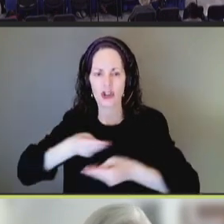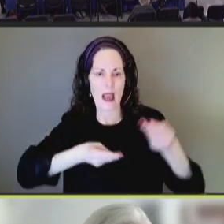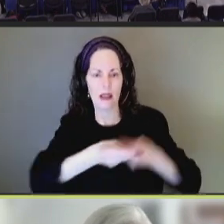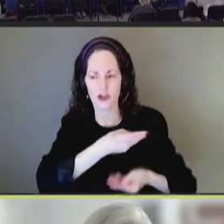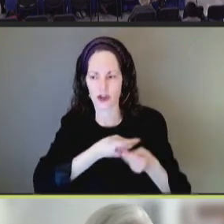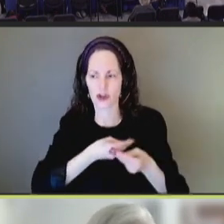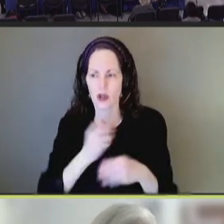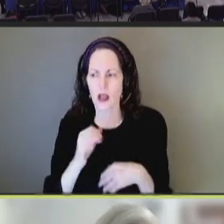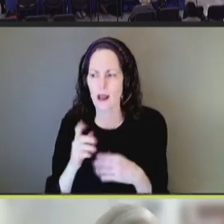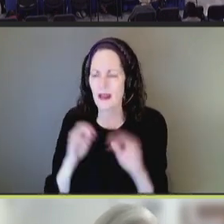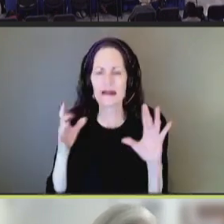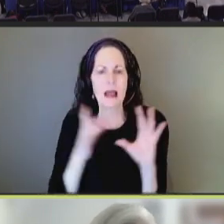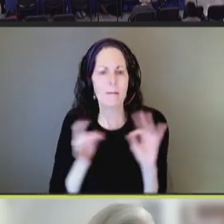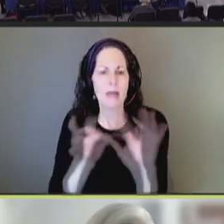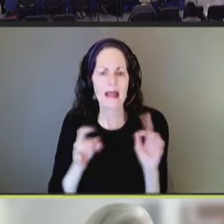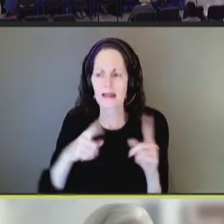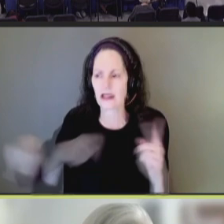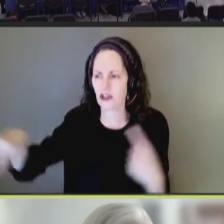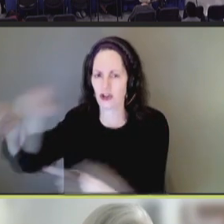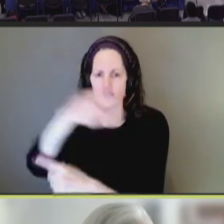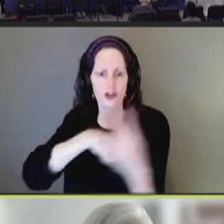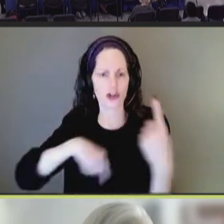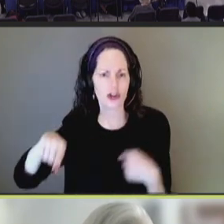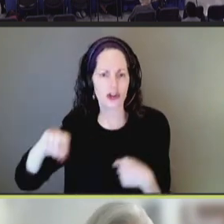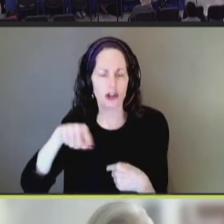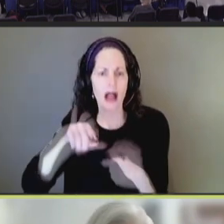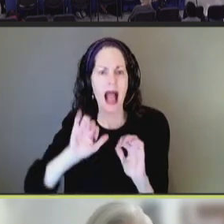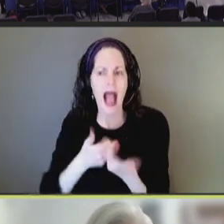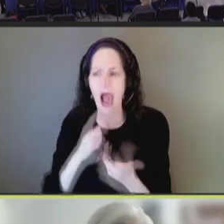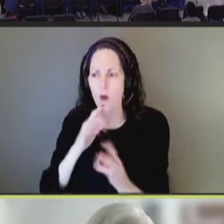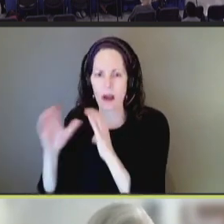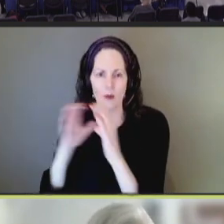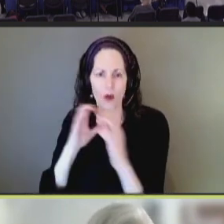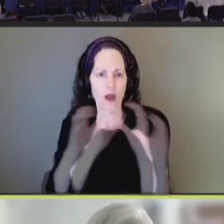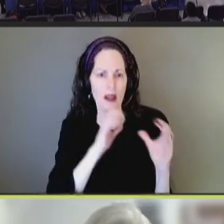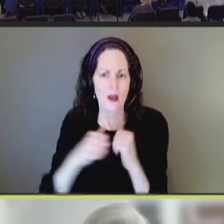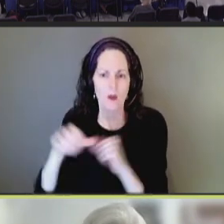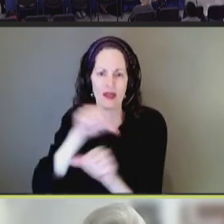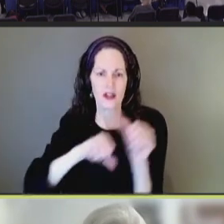system that facilitates data exchange. And this can be done between jurisdictions,